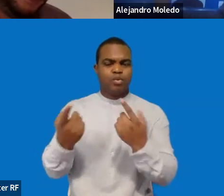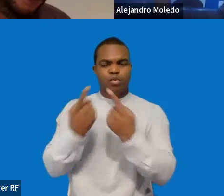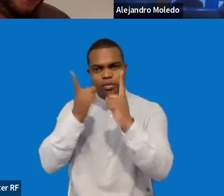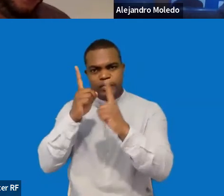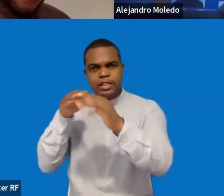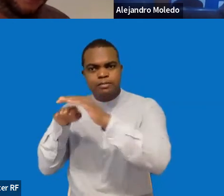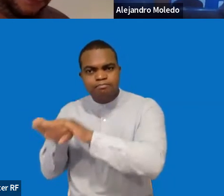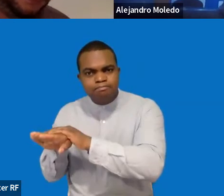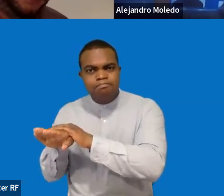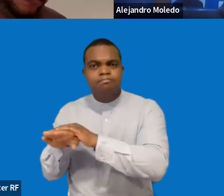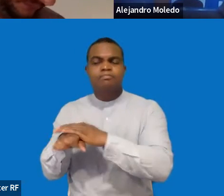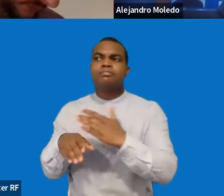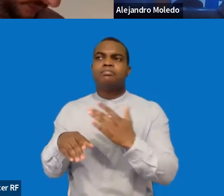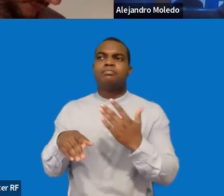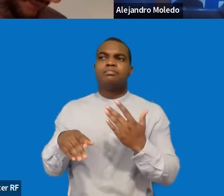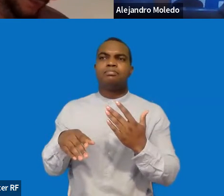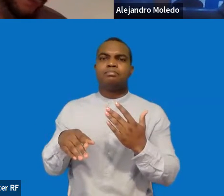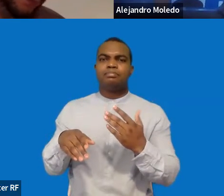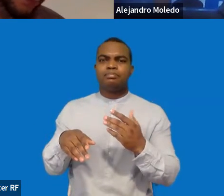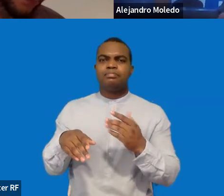Persons with Disabilities face tremendous barriers